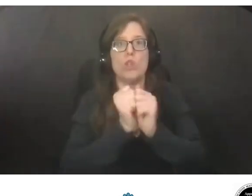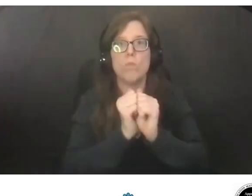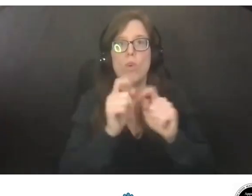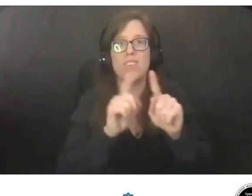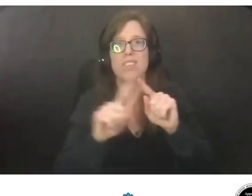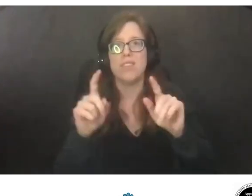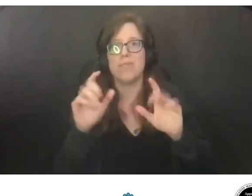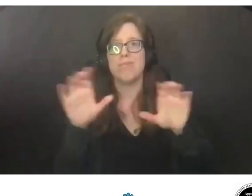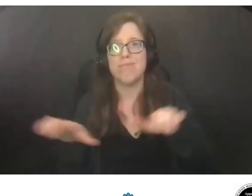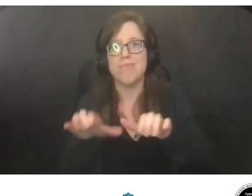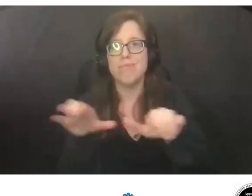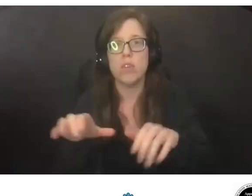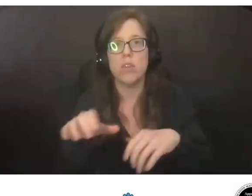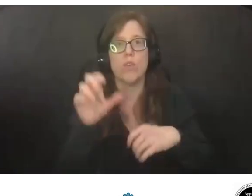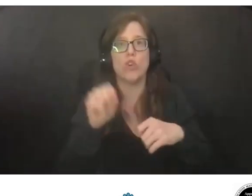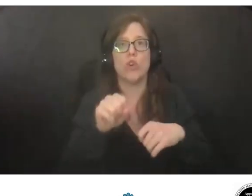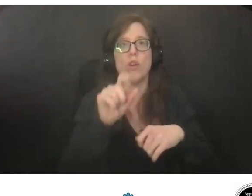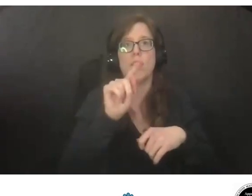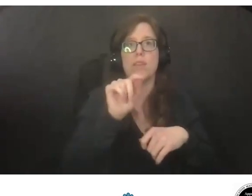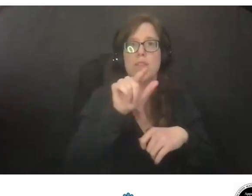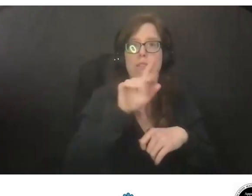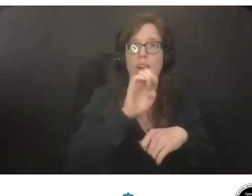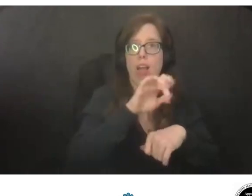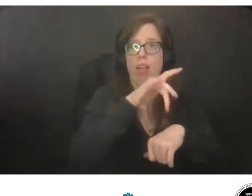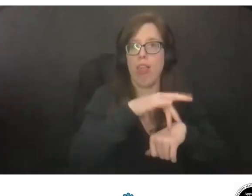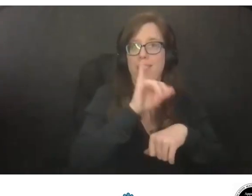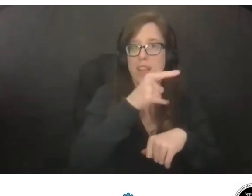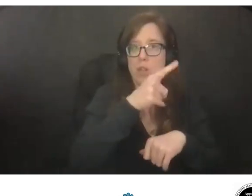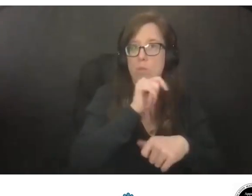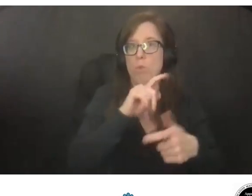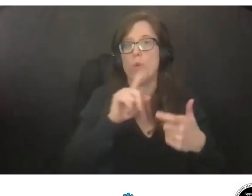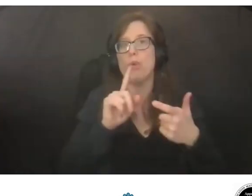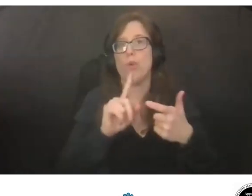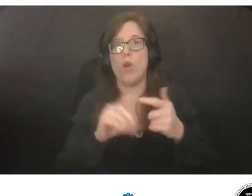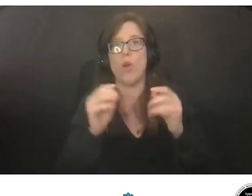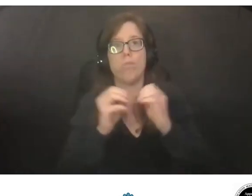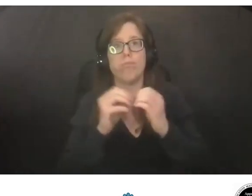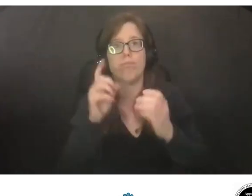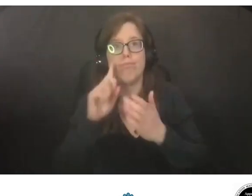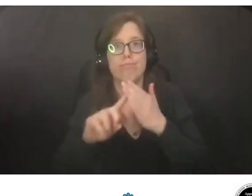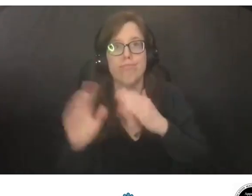And this can include tactile input or just further explanation. I always think about